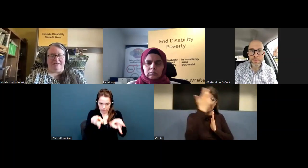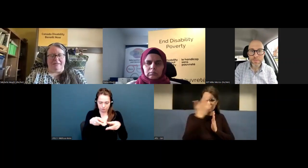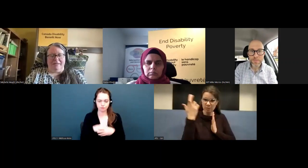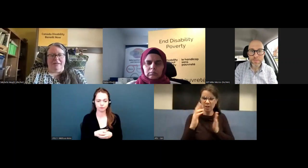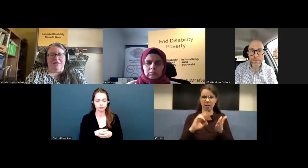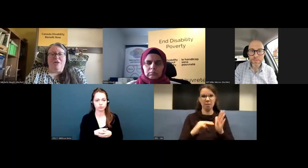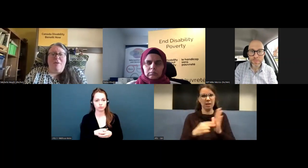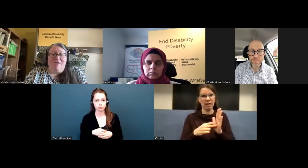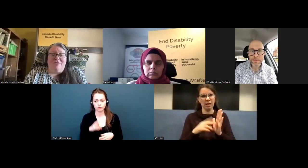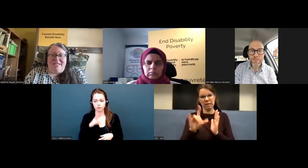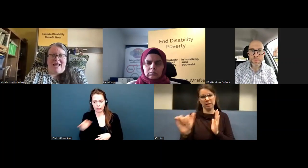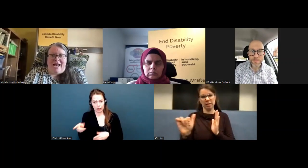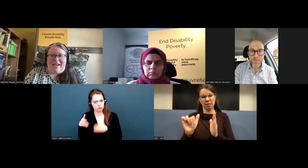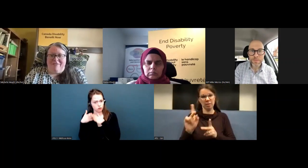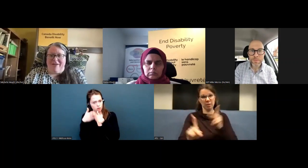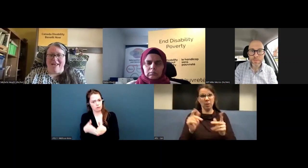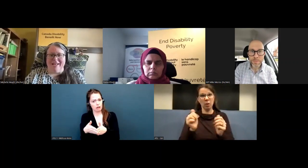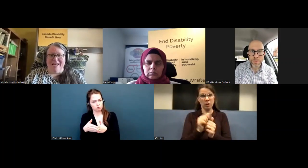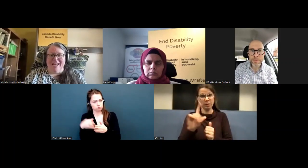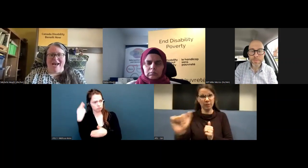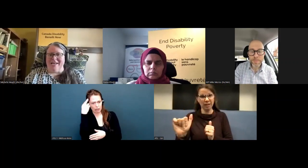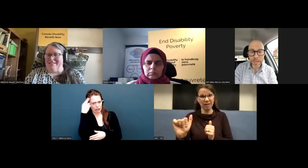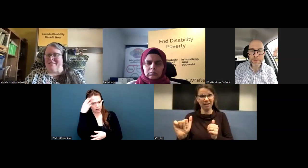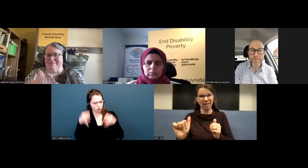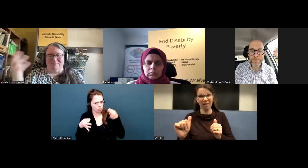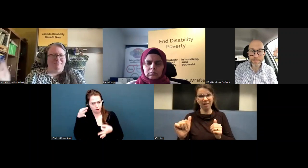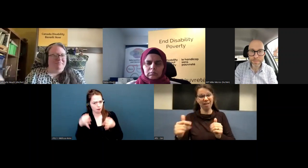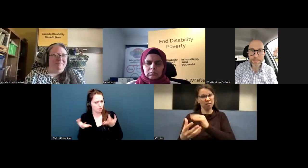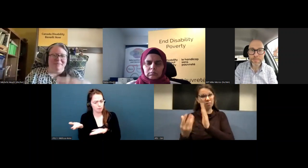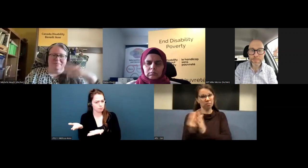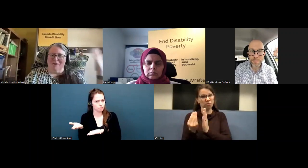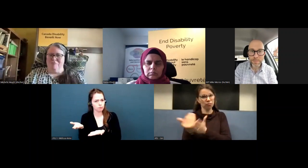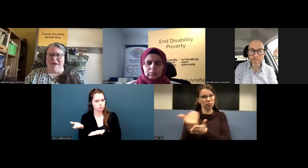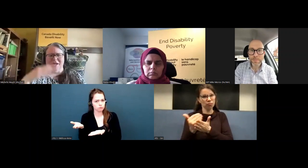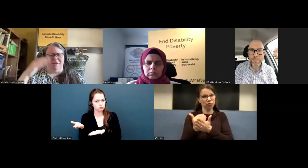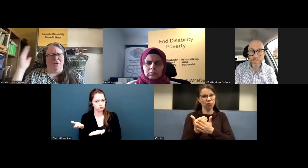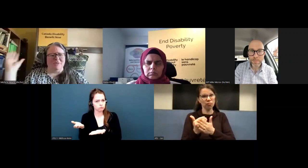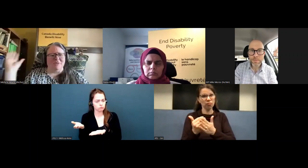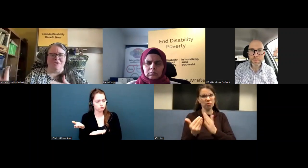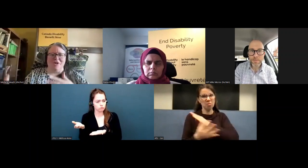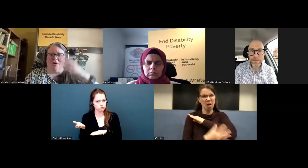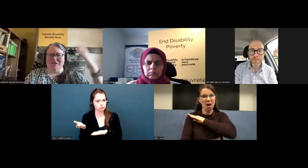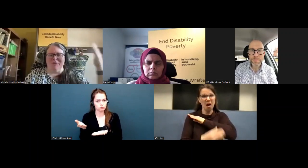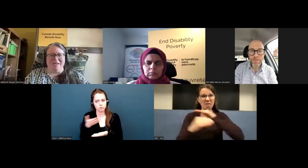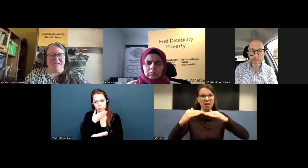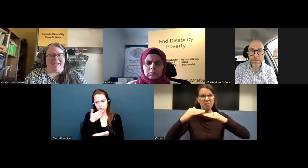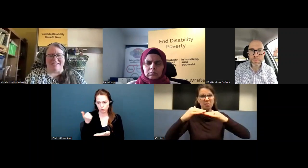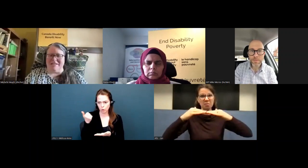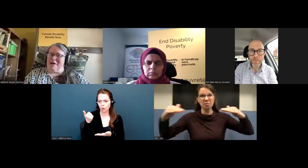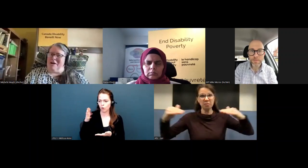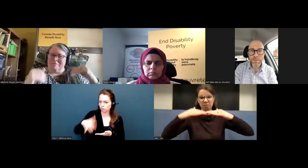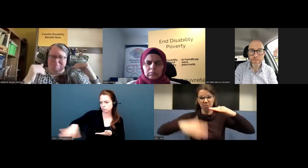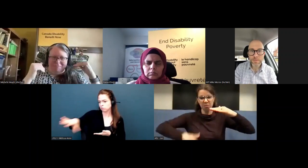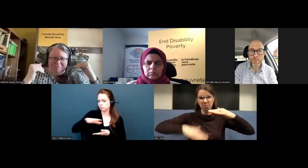THE POVERTY LINE, RIGHT? AS REGULAR VIEWERS WILL KNOW WHAT'S COMING NEXT.